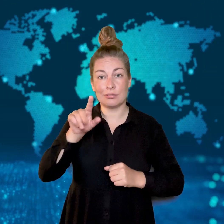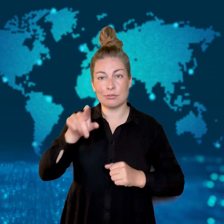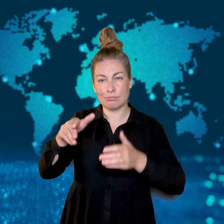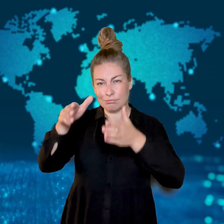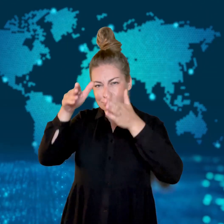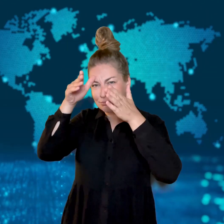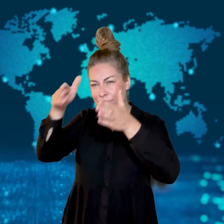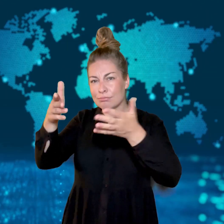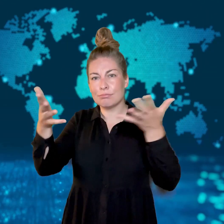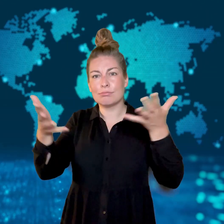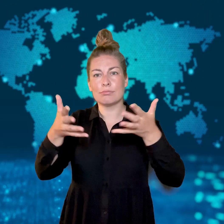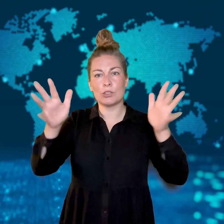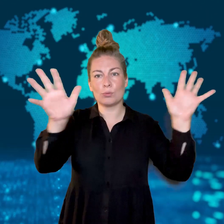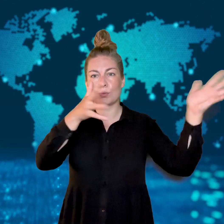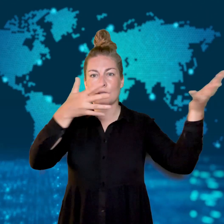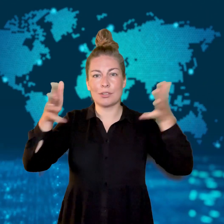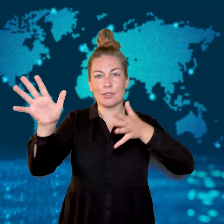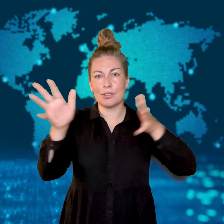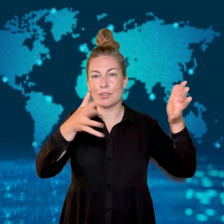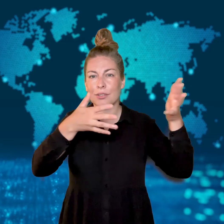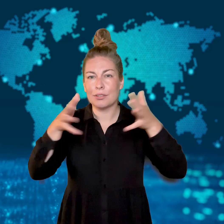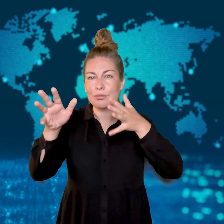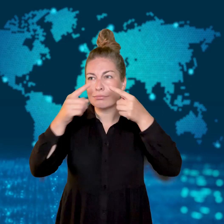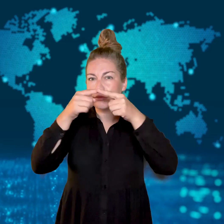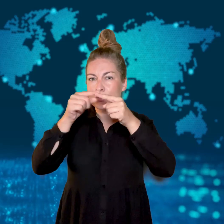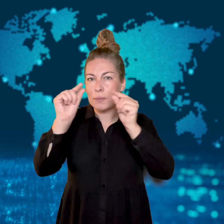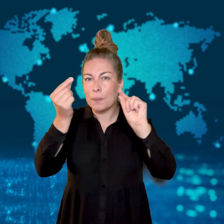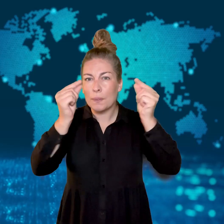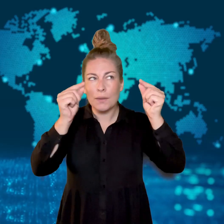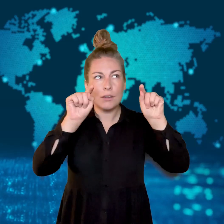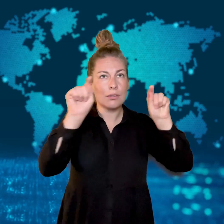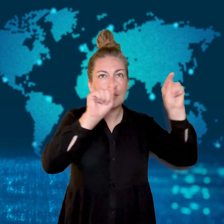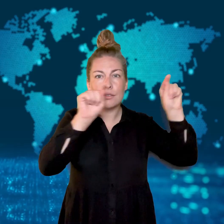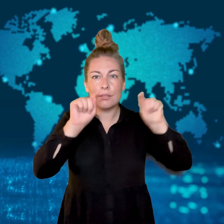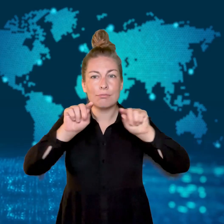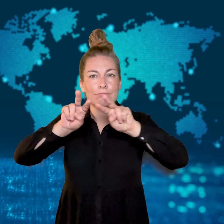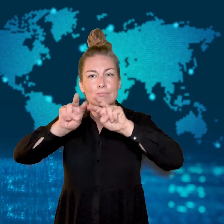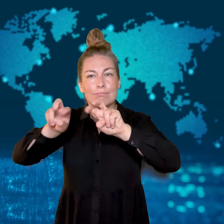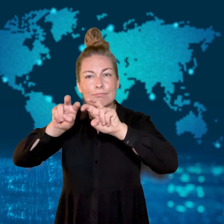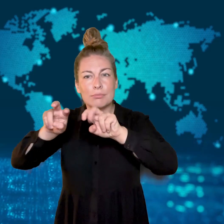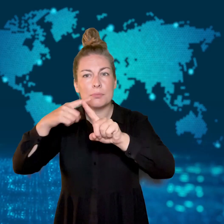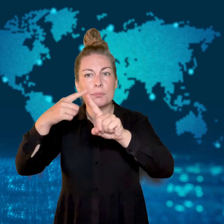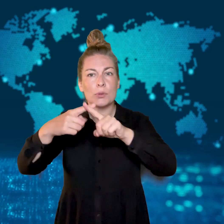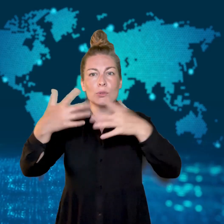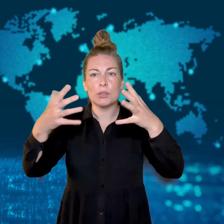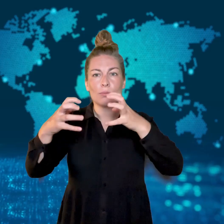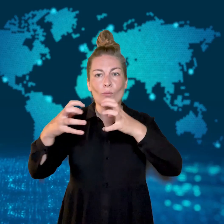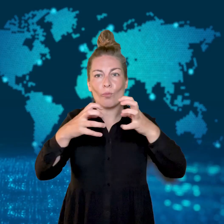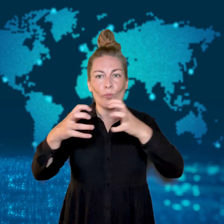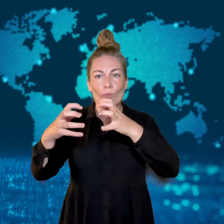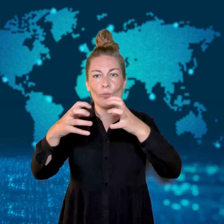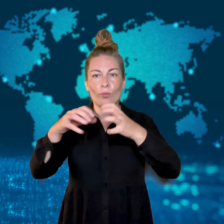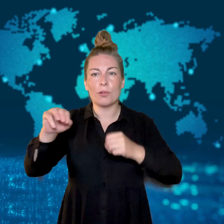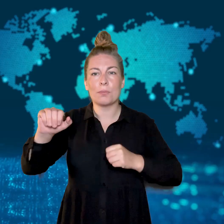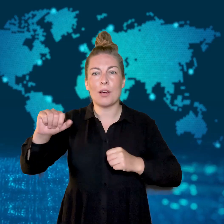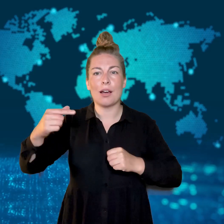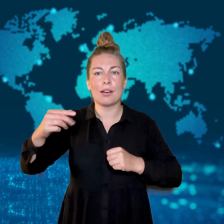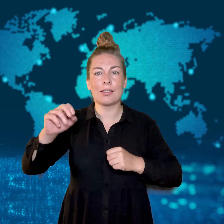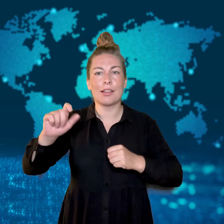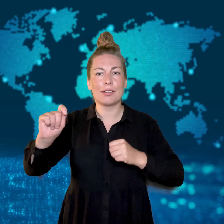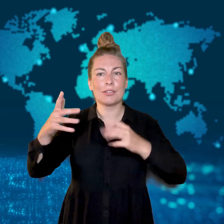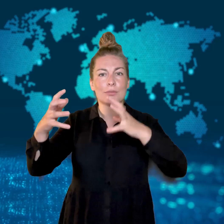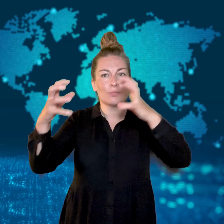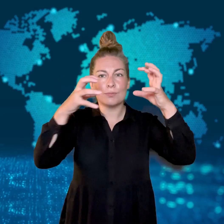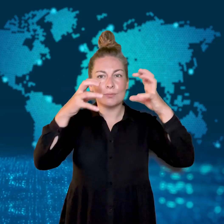The other three instruments will study solar wind particles and magnetic fields.